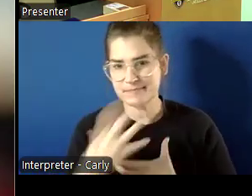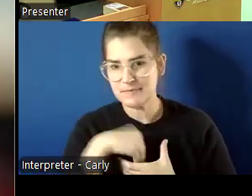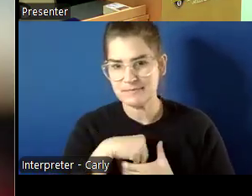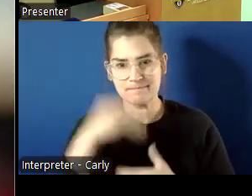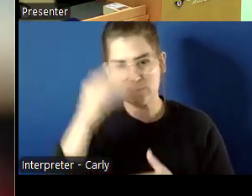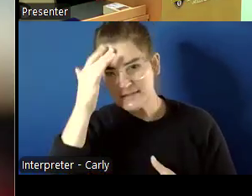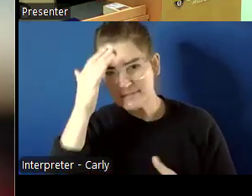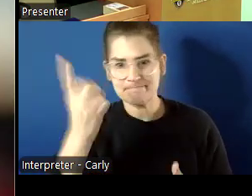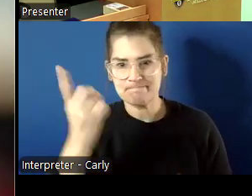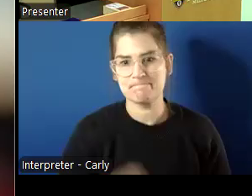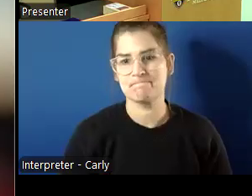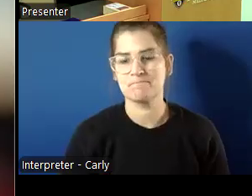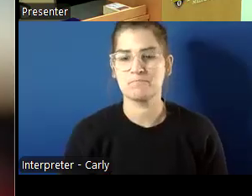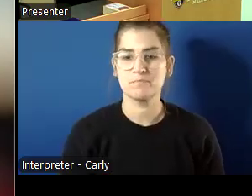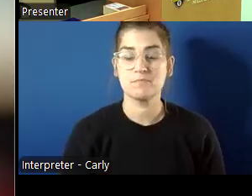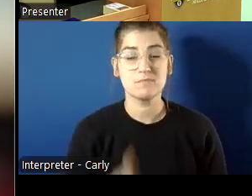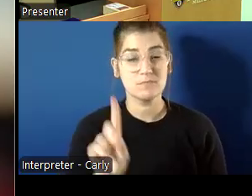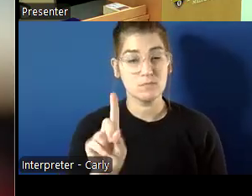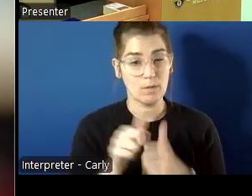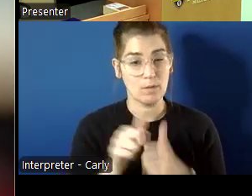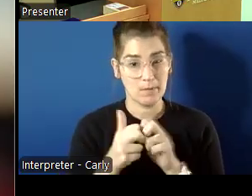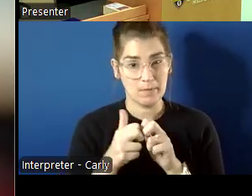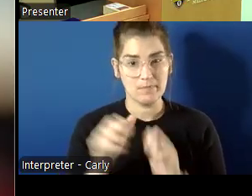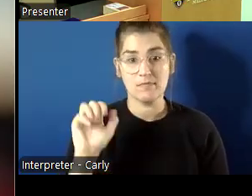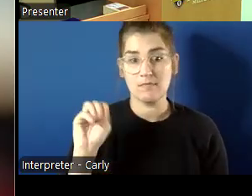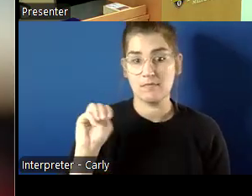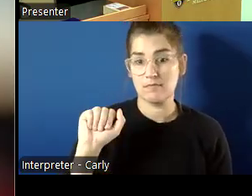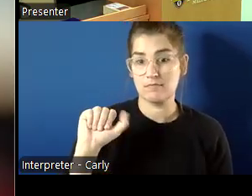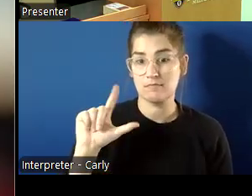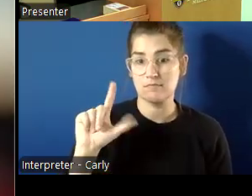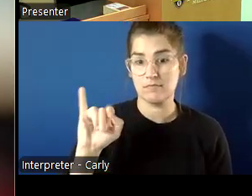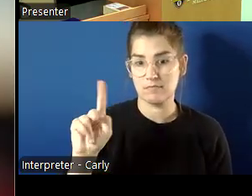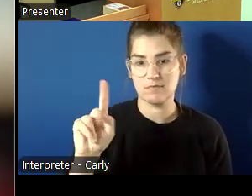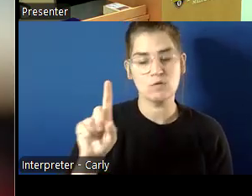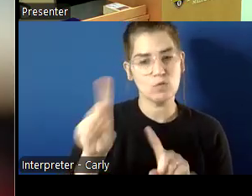the problem with that, and Malik is going to an African-American male counselor,